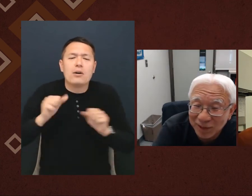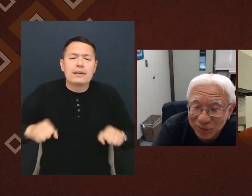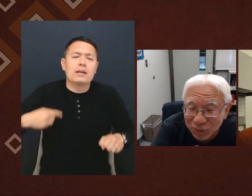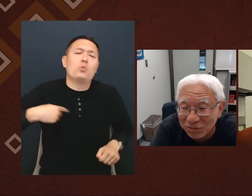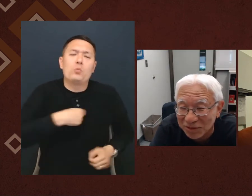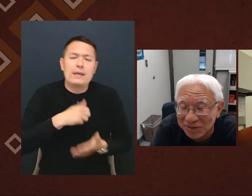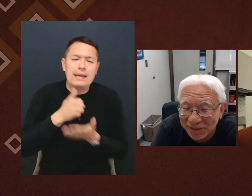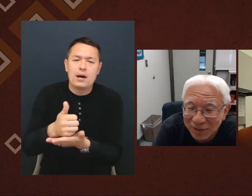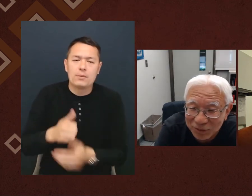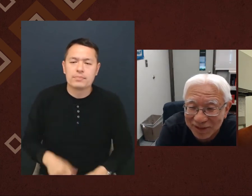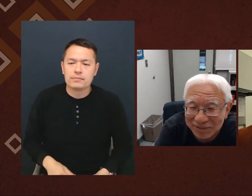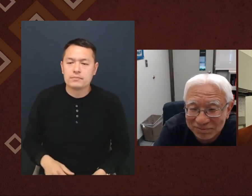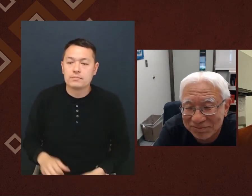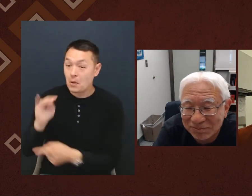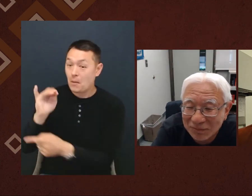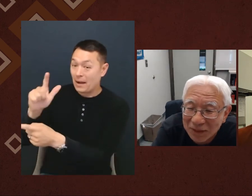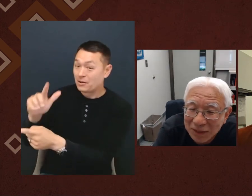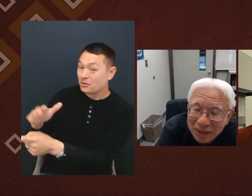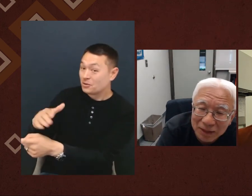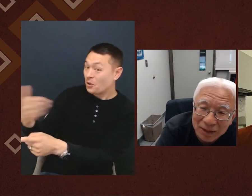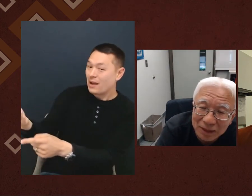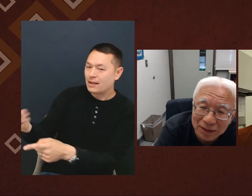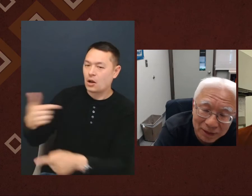Michael, you go first and I will second